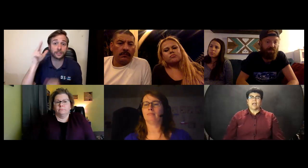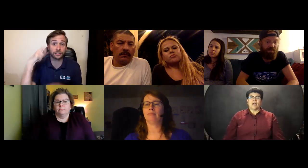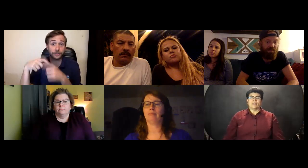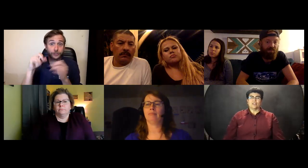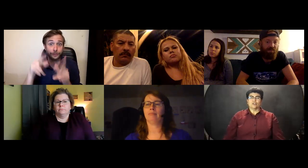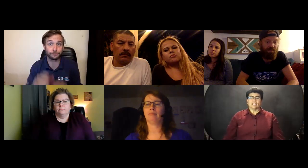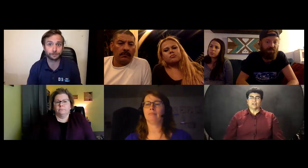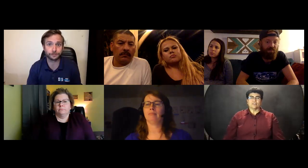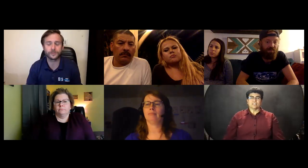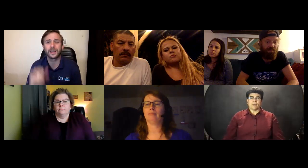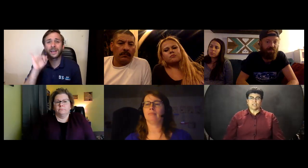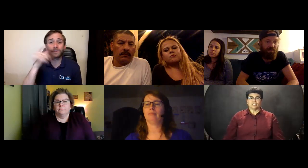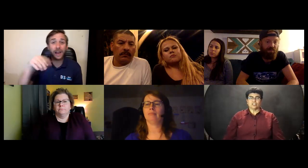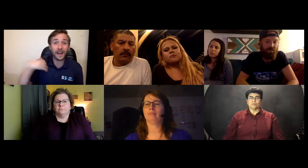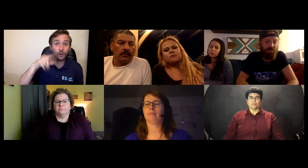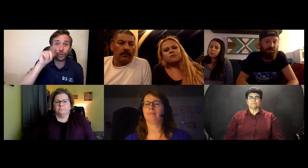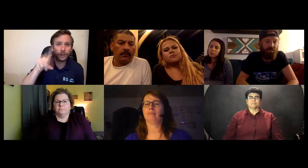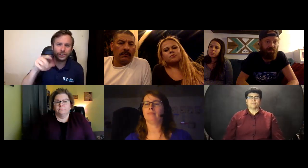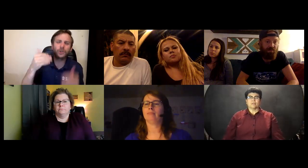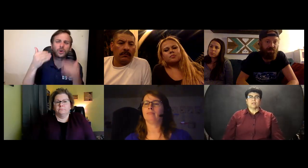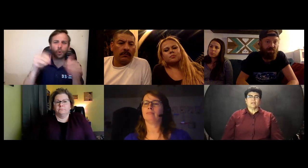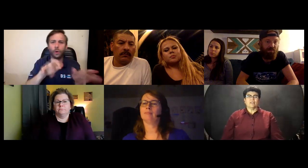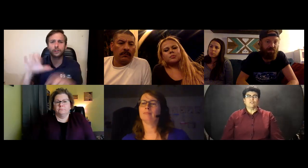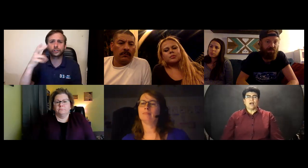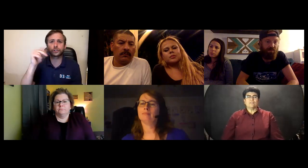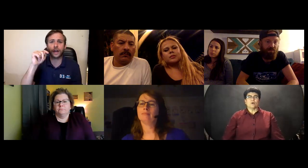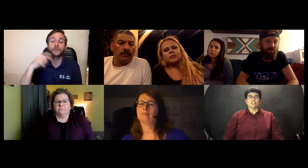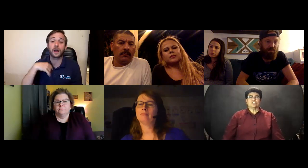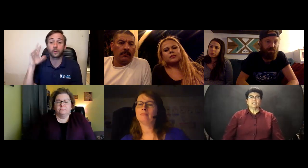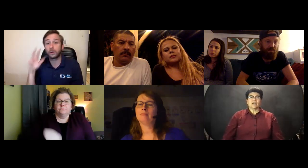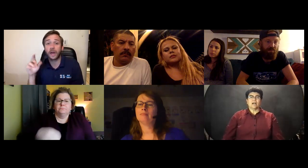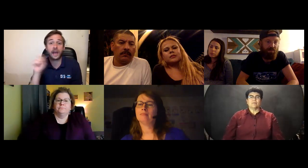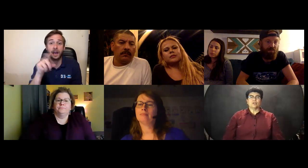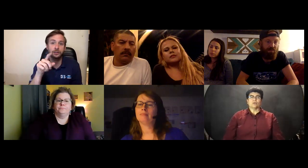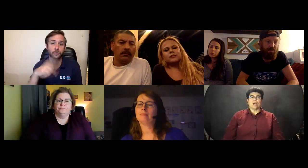and then you'll hear the spanish interpreter